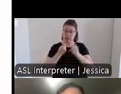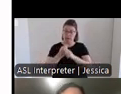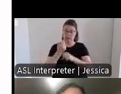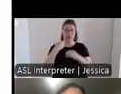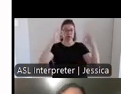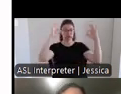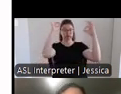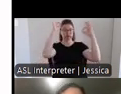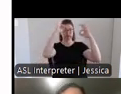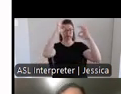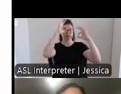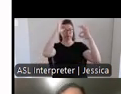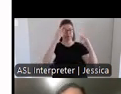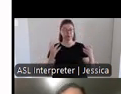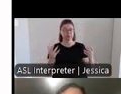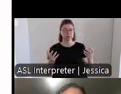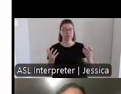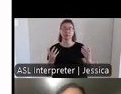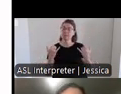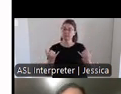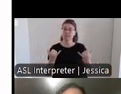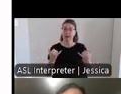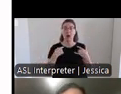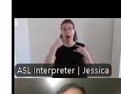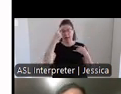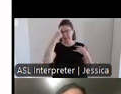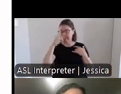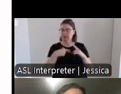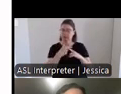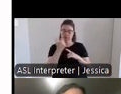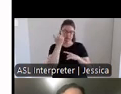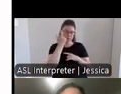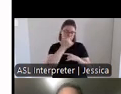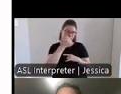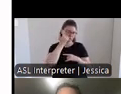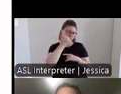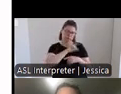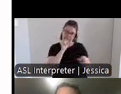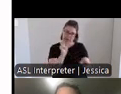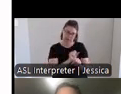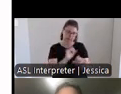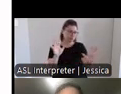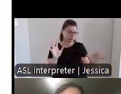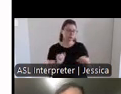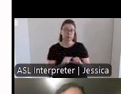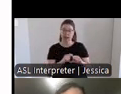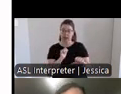And that being said, it's now something that I think about every day, without a doubt, and it's something that I work with every week.